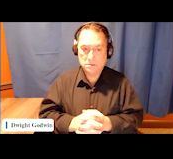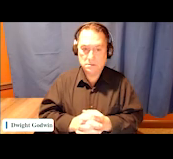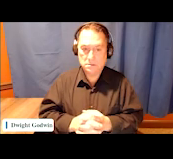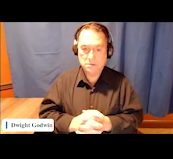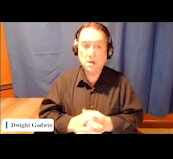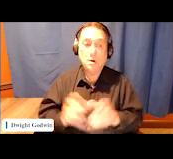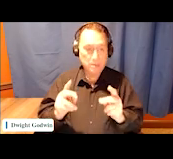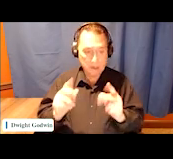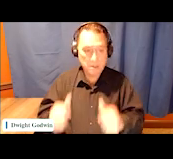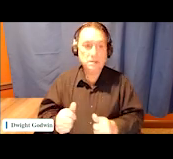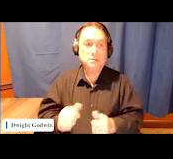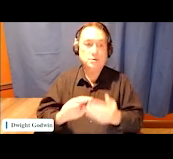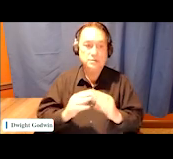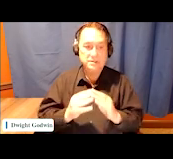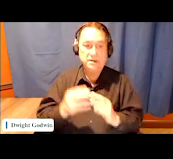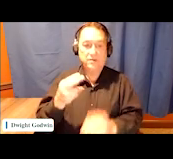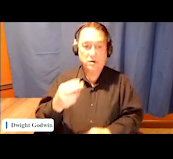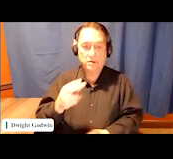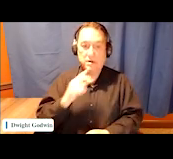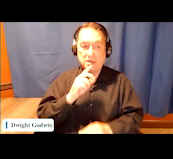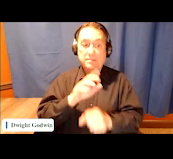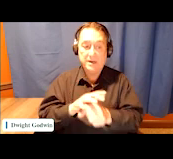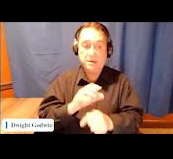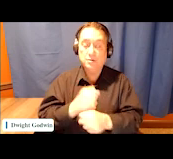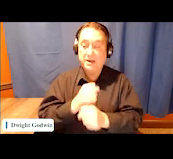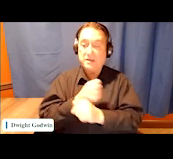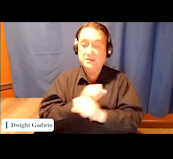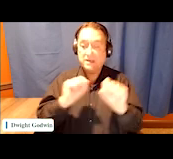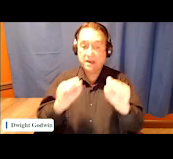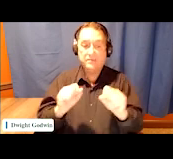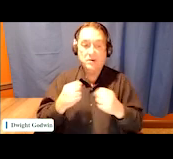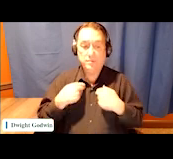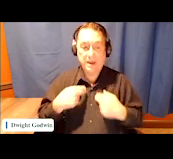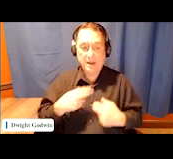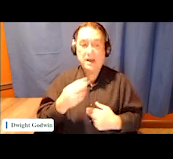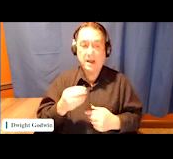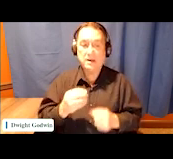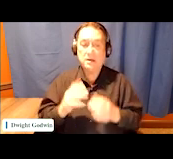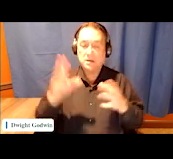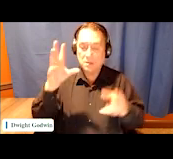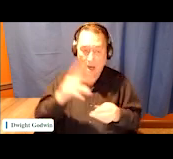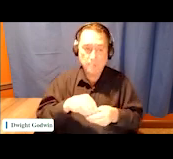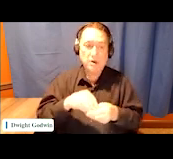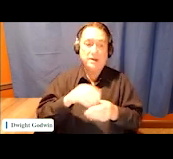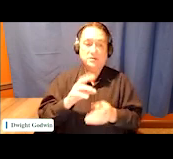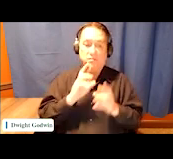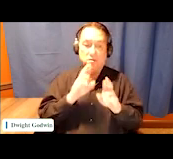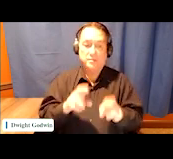All right. The City of Hartford is committed to creating a safe, humane and comprehensive response to non-violent emergency calls for service